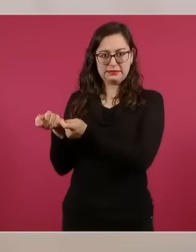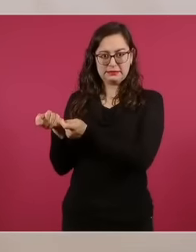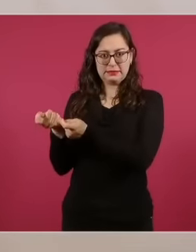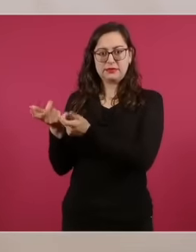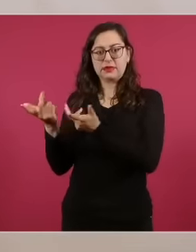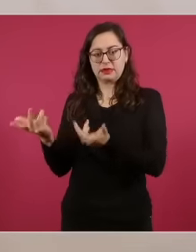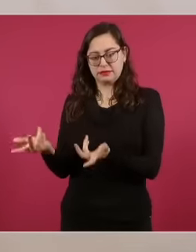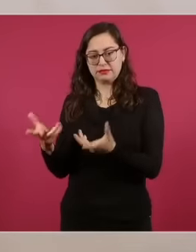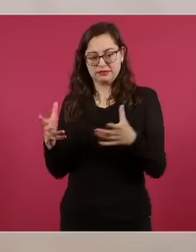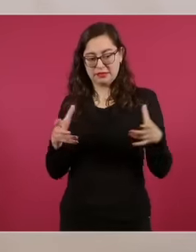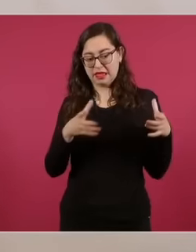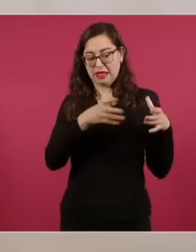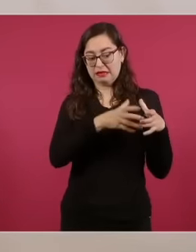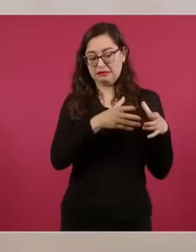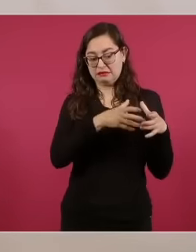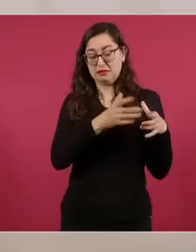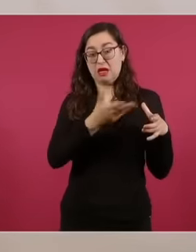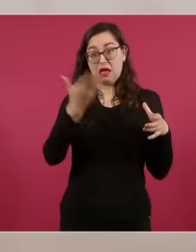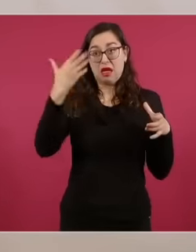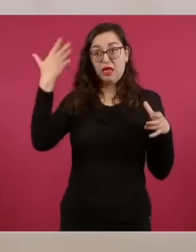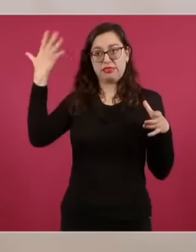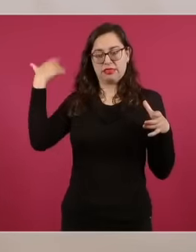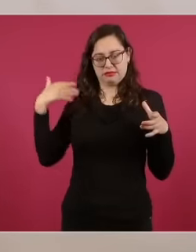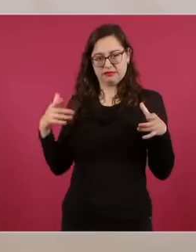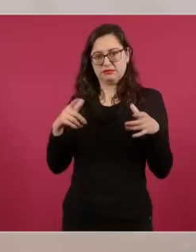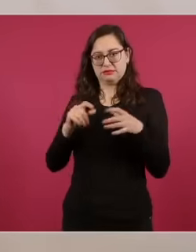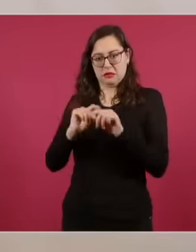Mexico